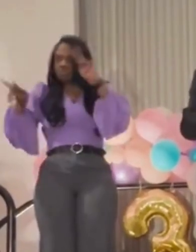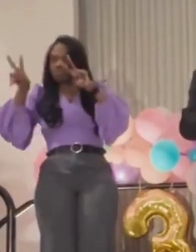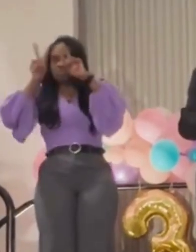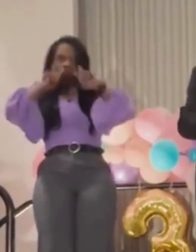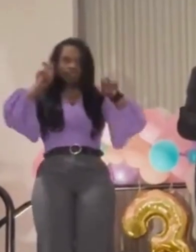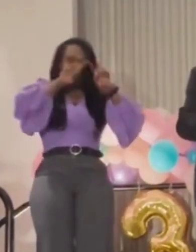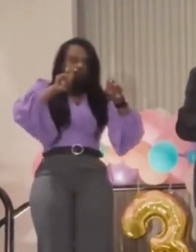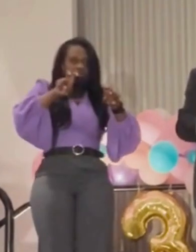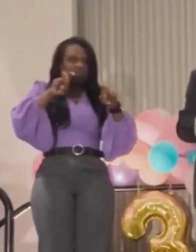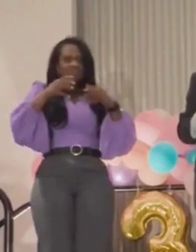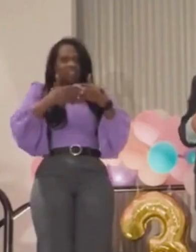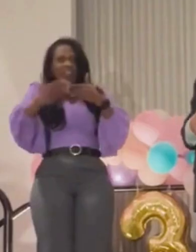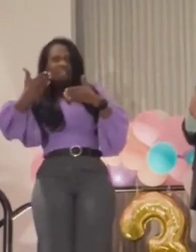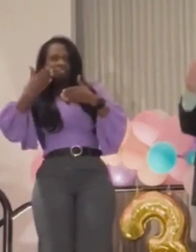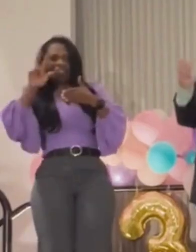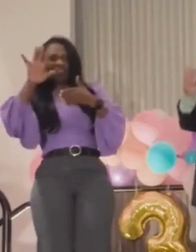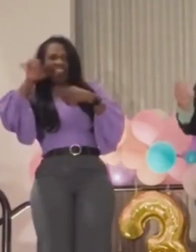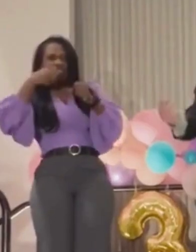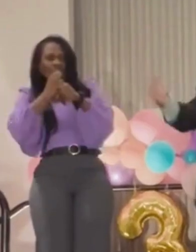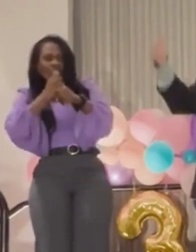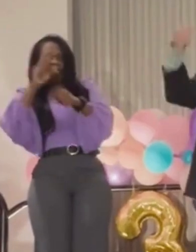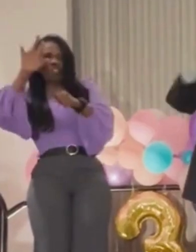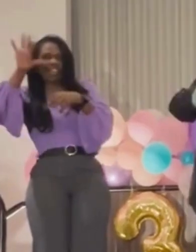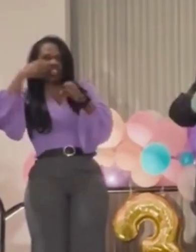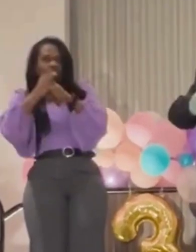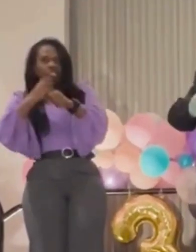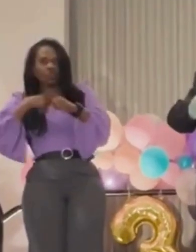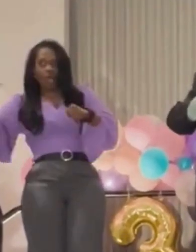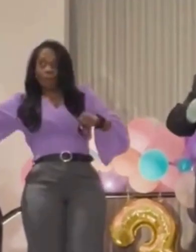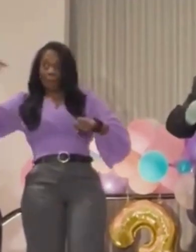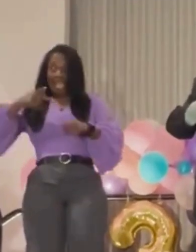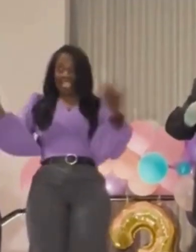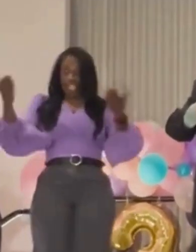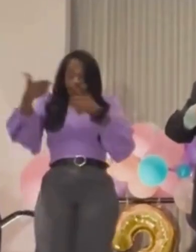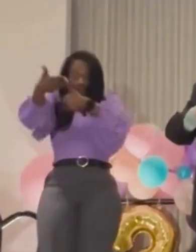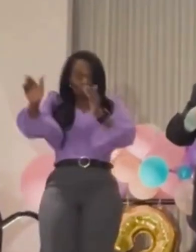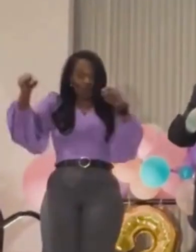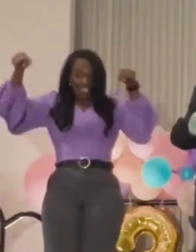35 years, So that in 35 years we can come back to this room